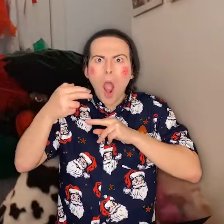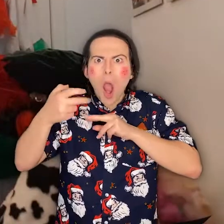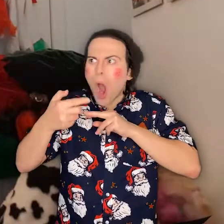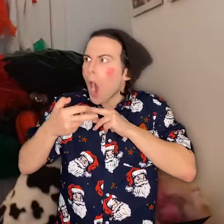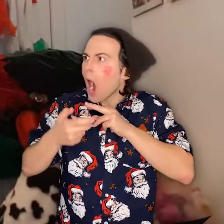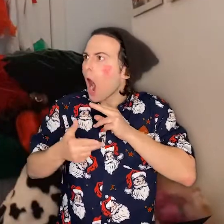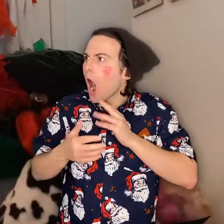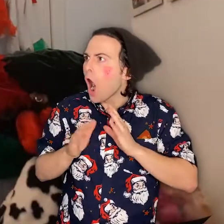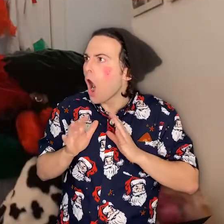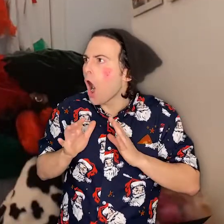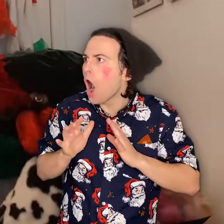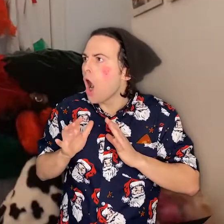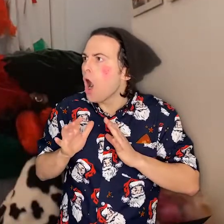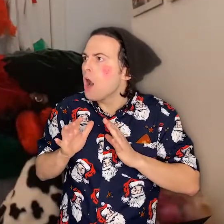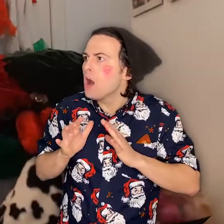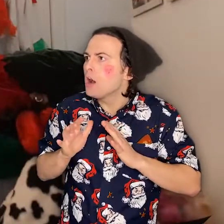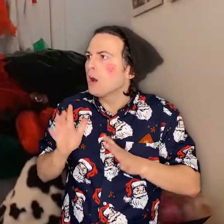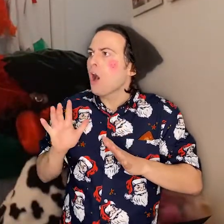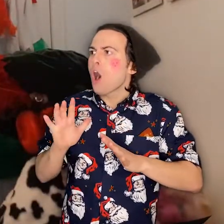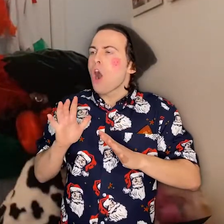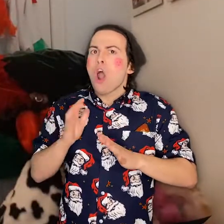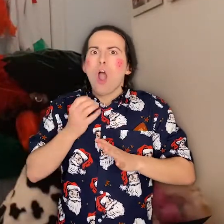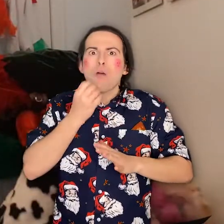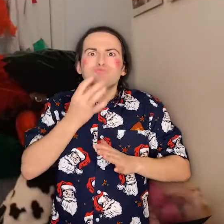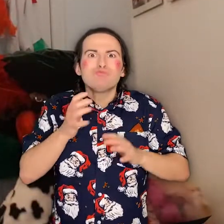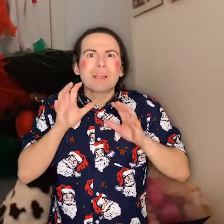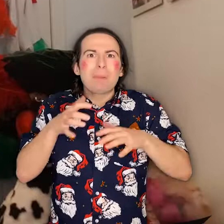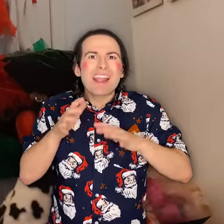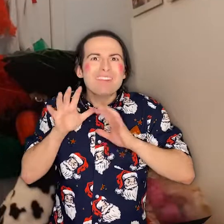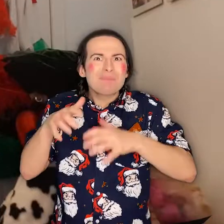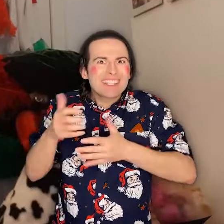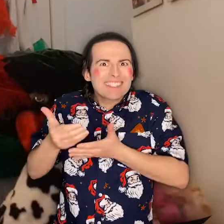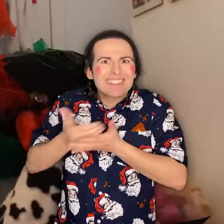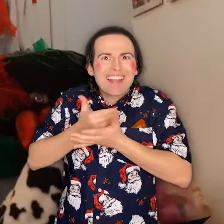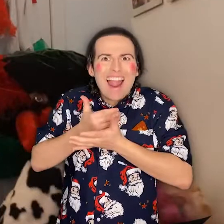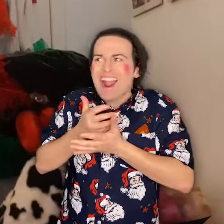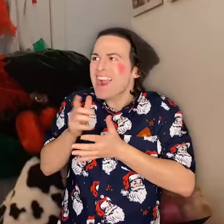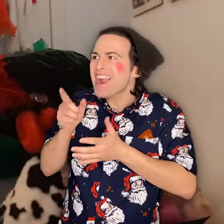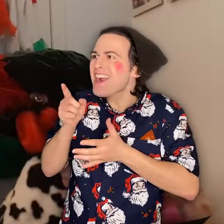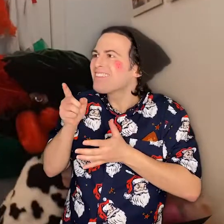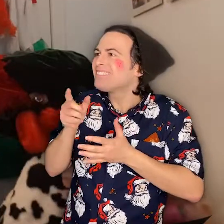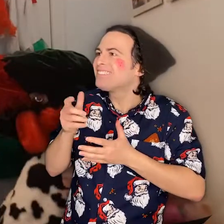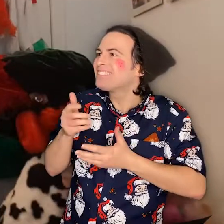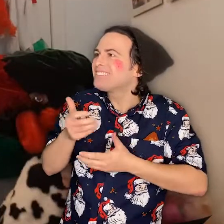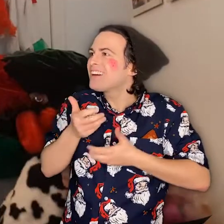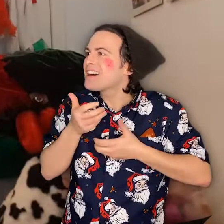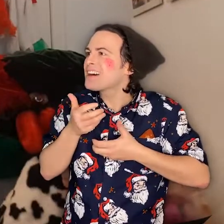Lucky for me, Belle’s beast leapt up and caught me and then chased the stench that